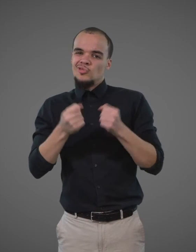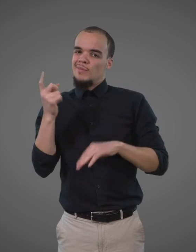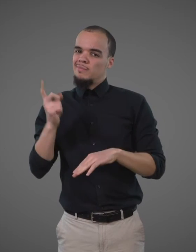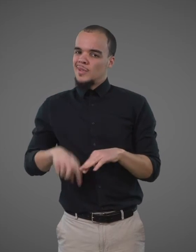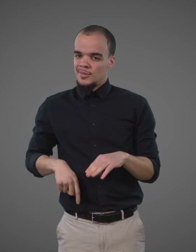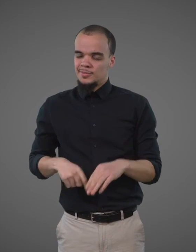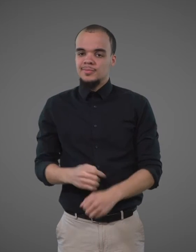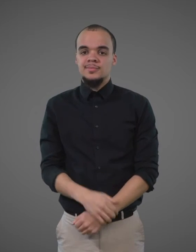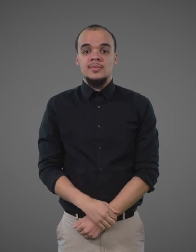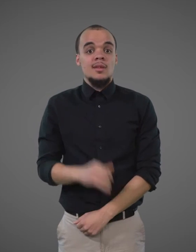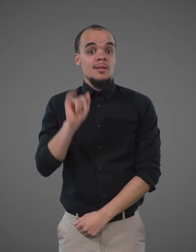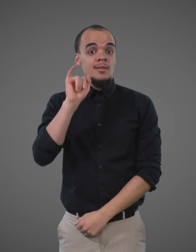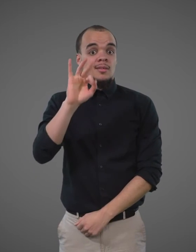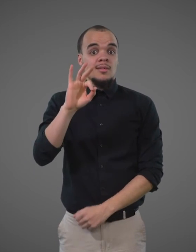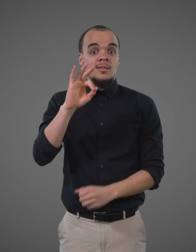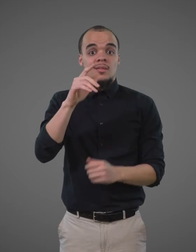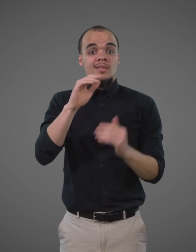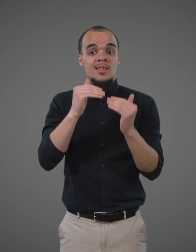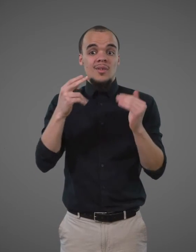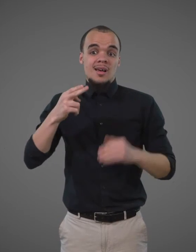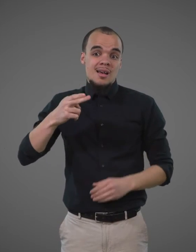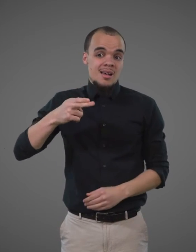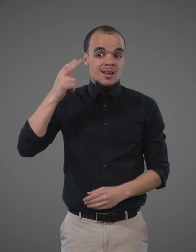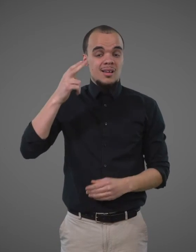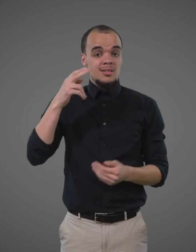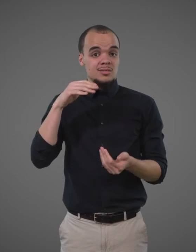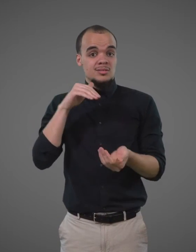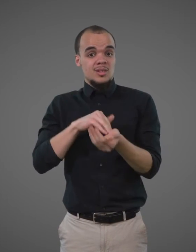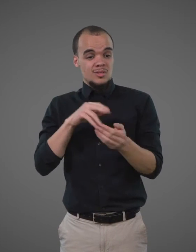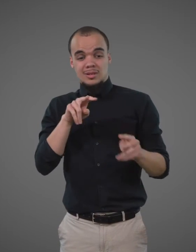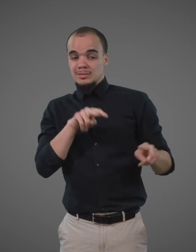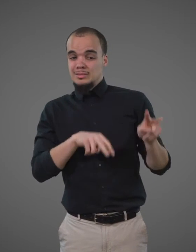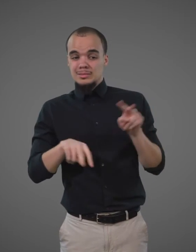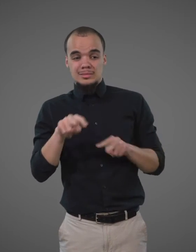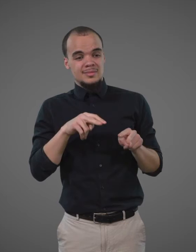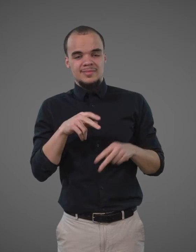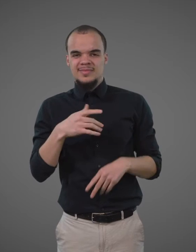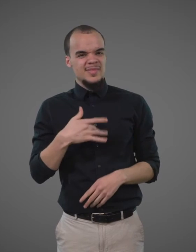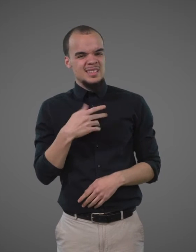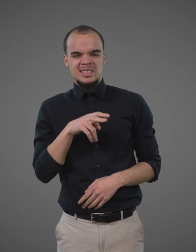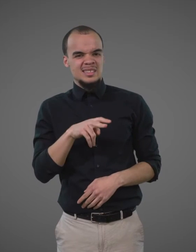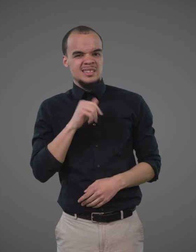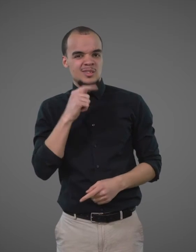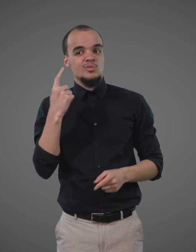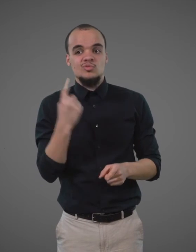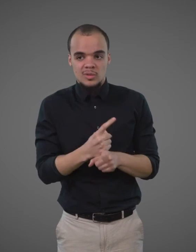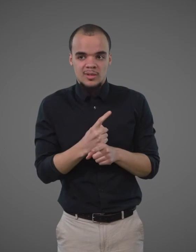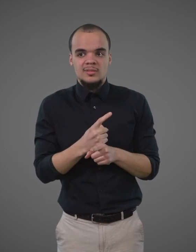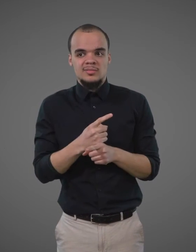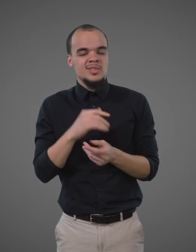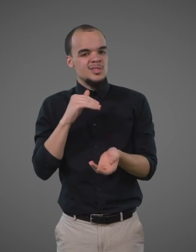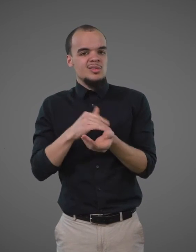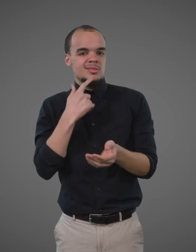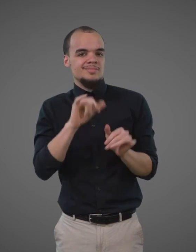in your blood you will not be allowed to drive home. If your number is much higher, and the doctor thinks you don't look quite right,